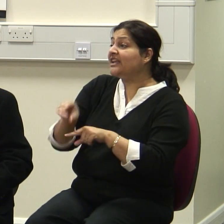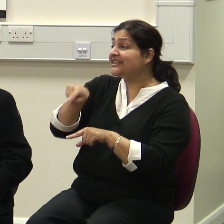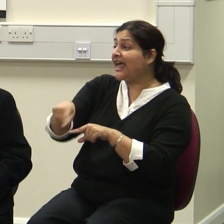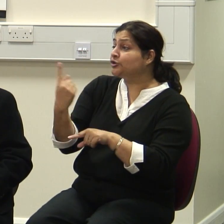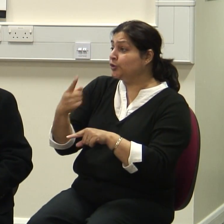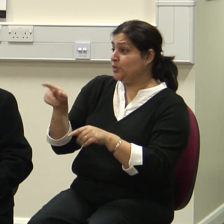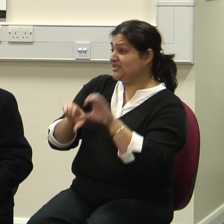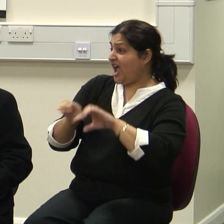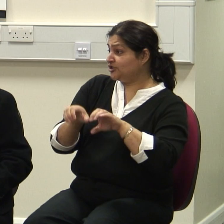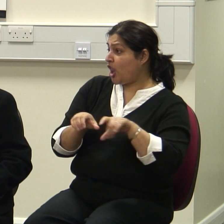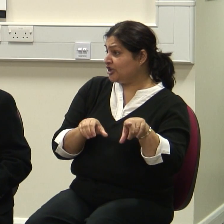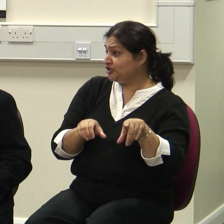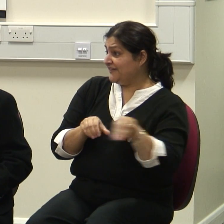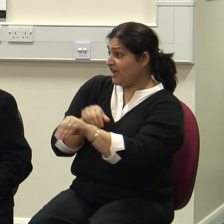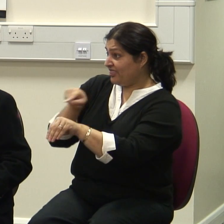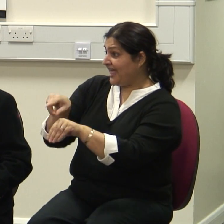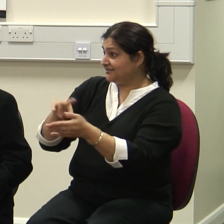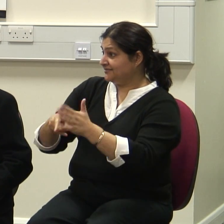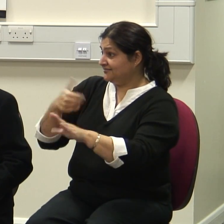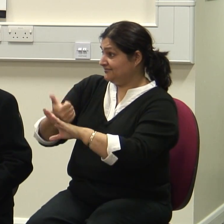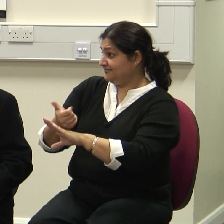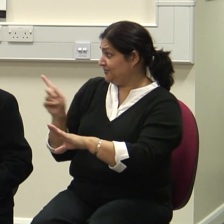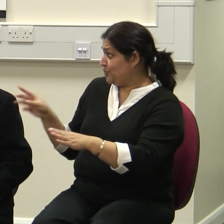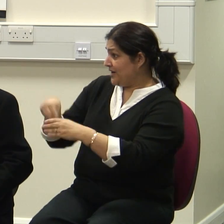Just like this session is funded by the University of Birmingham.